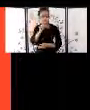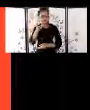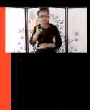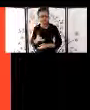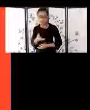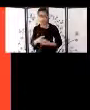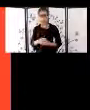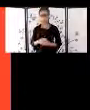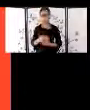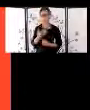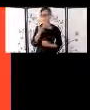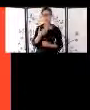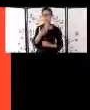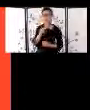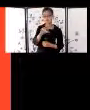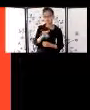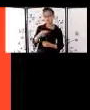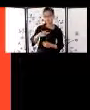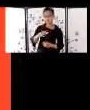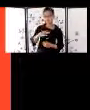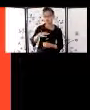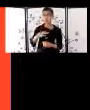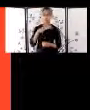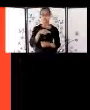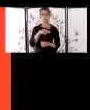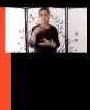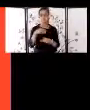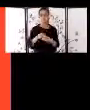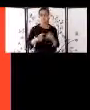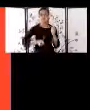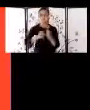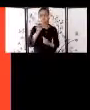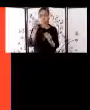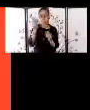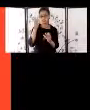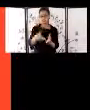of the relevant information required to create trust that the project will be completed,